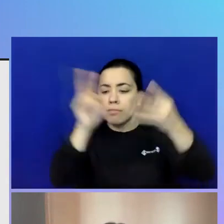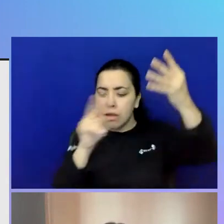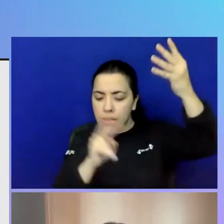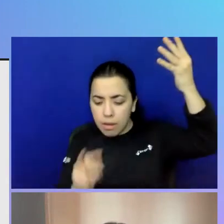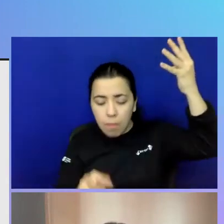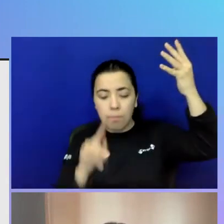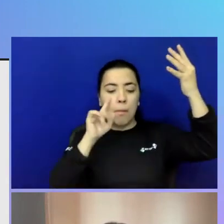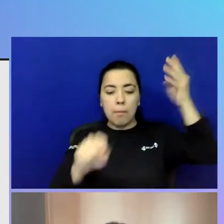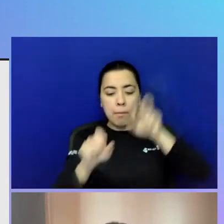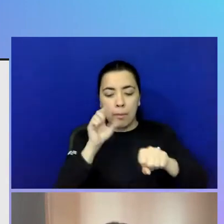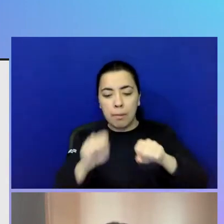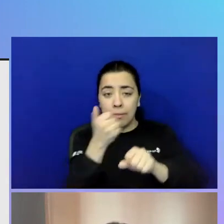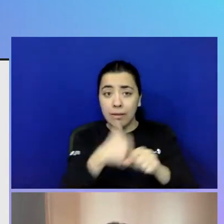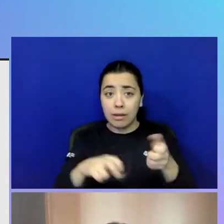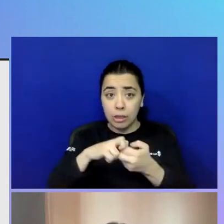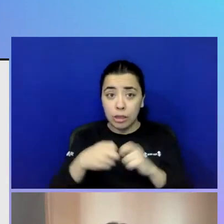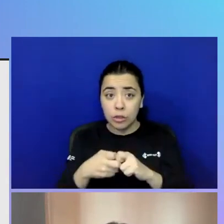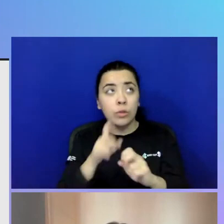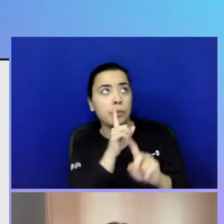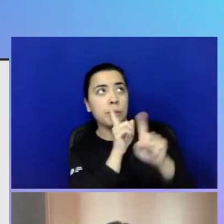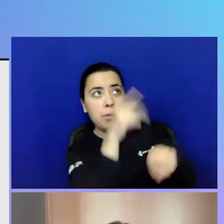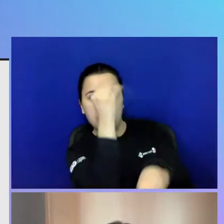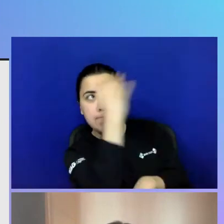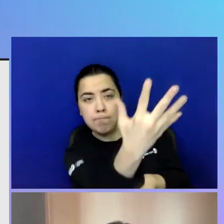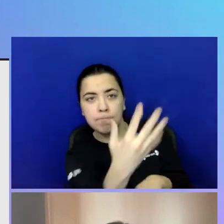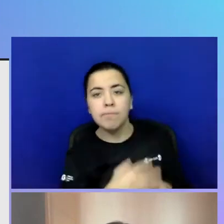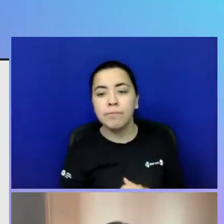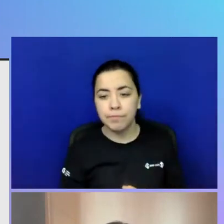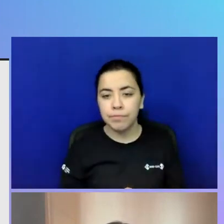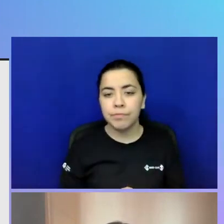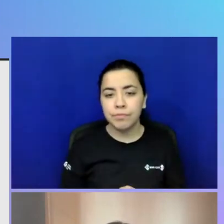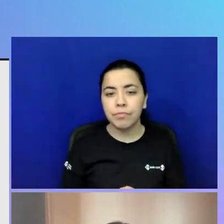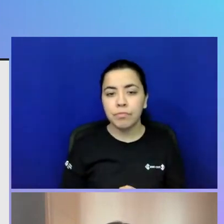flagged. And of course, while automated testing tools, they